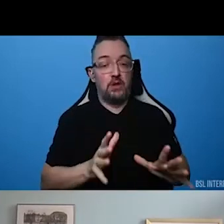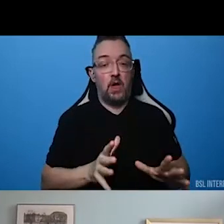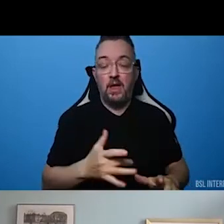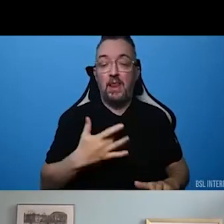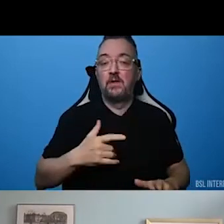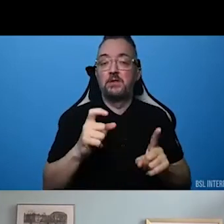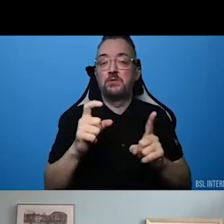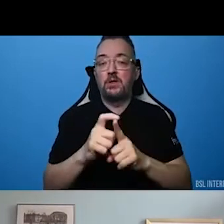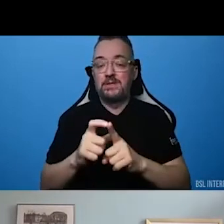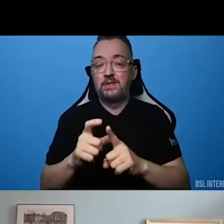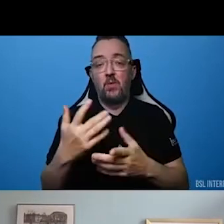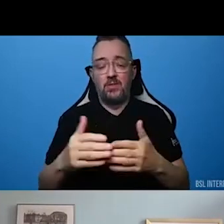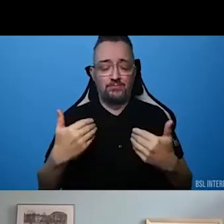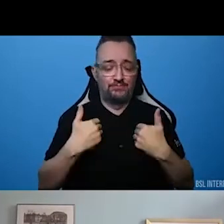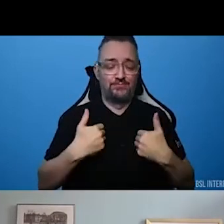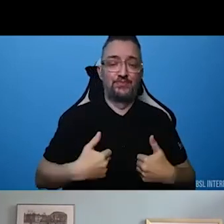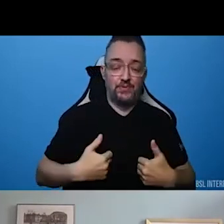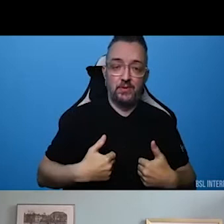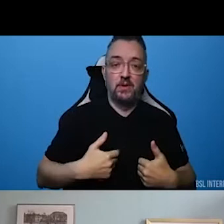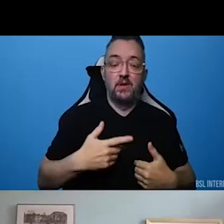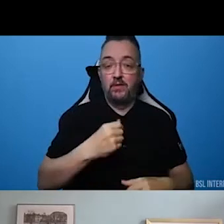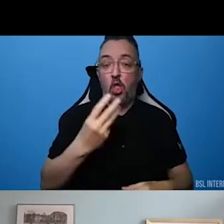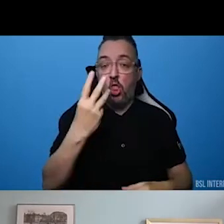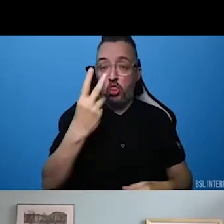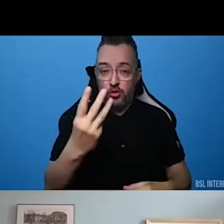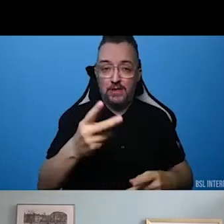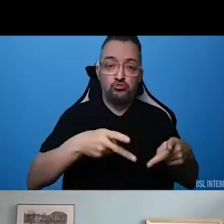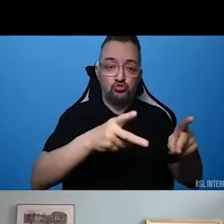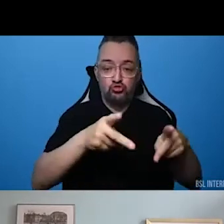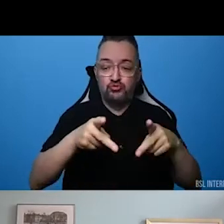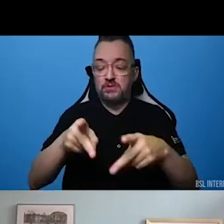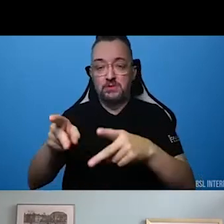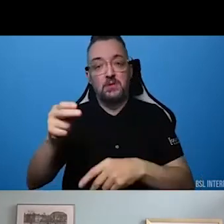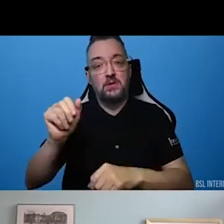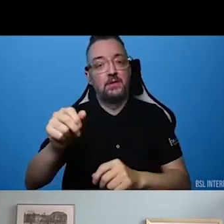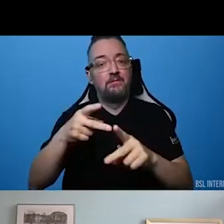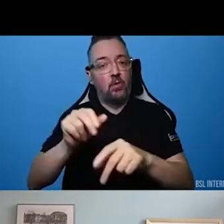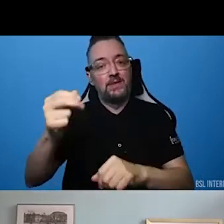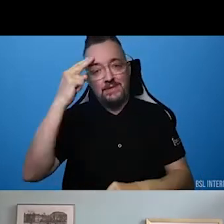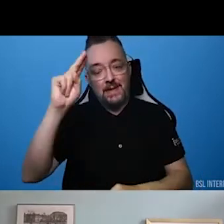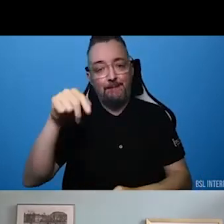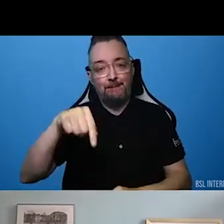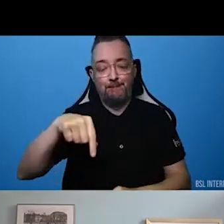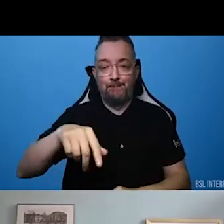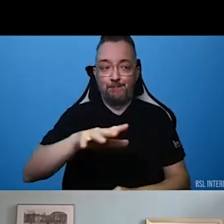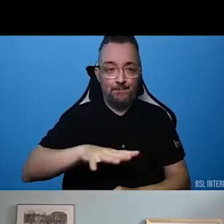with his fortune and we can find three streets named after Tullidelph here in Dundee.